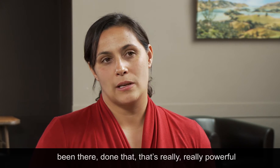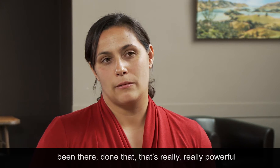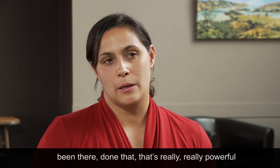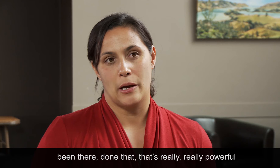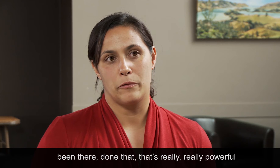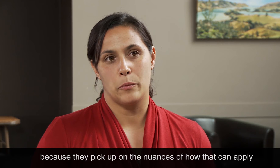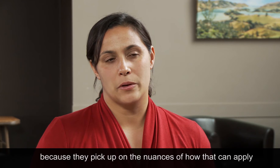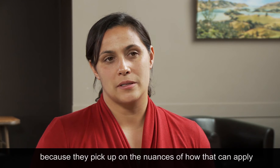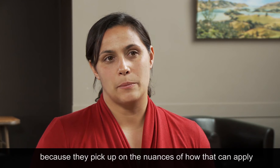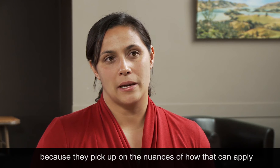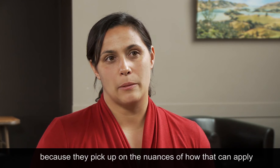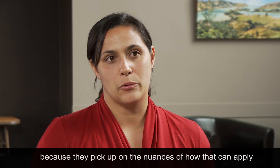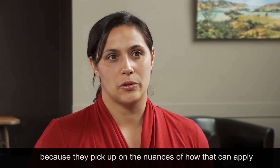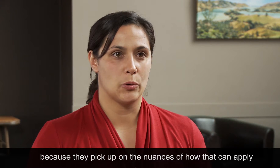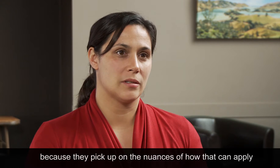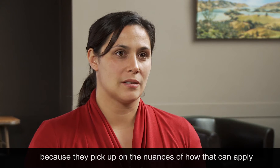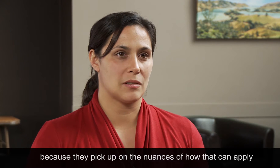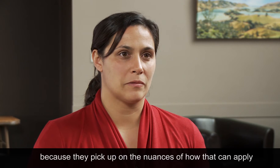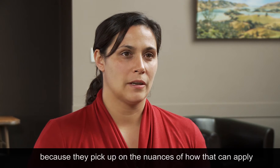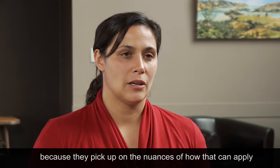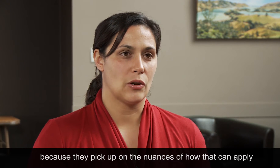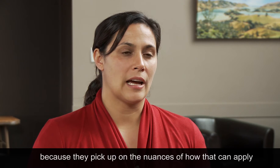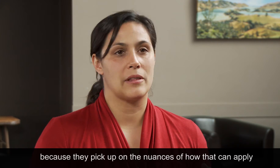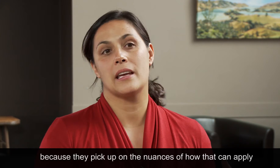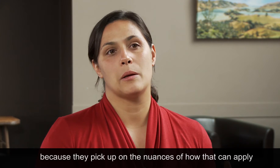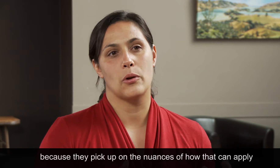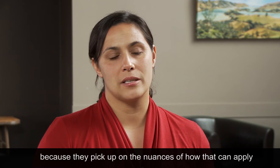really, really powerful because they pick up on the nuances of how that can apply to